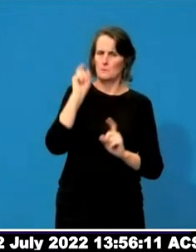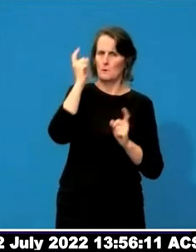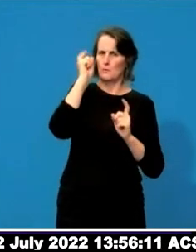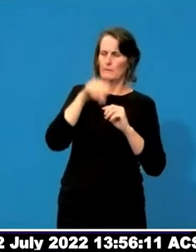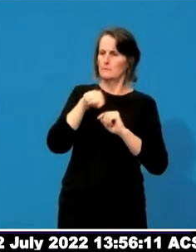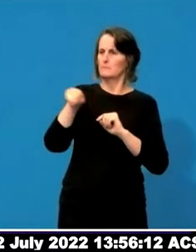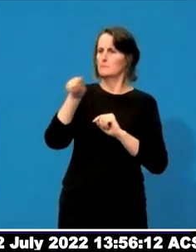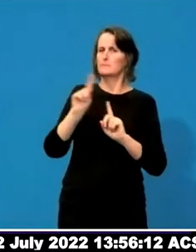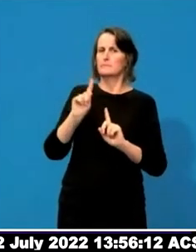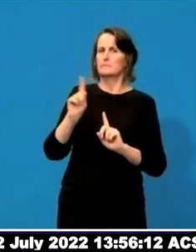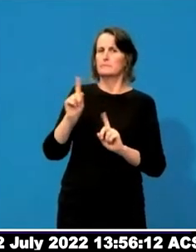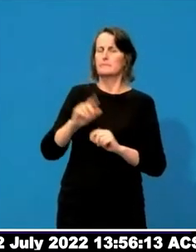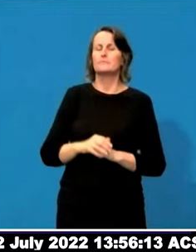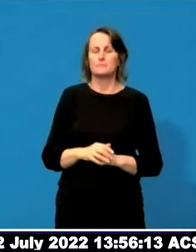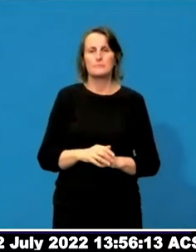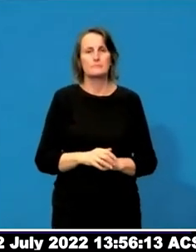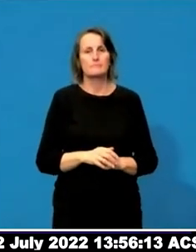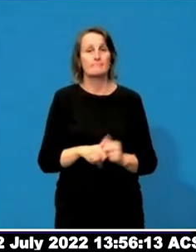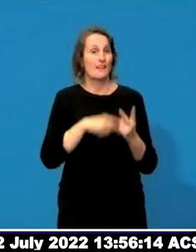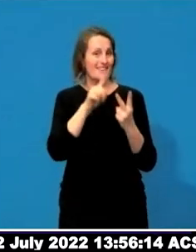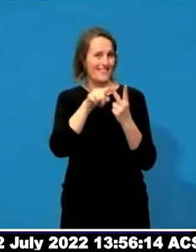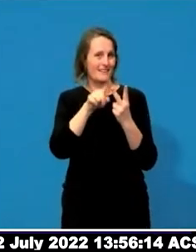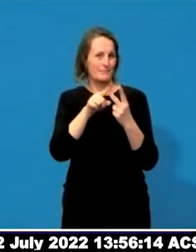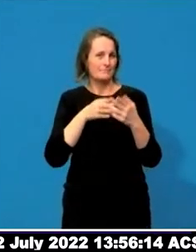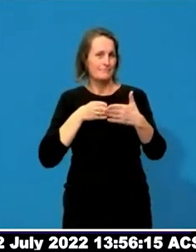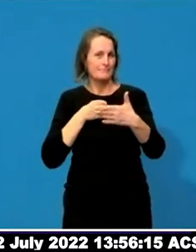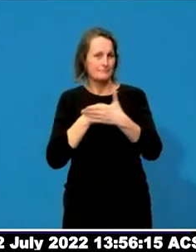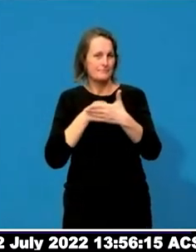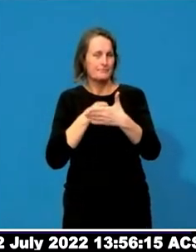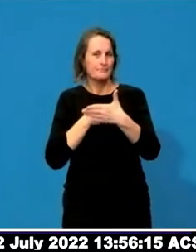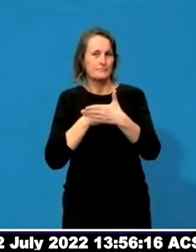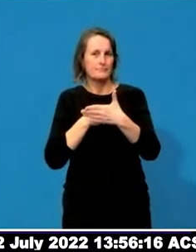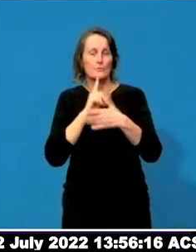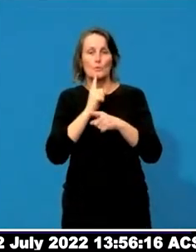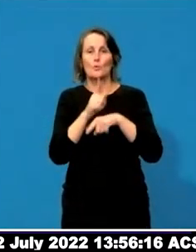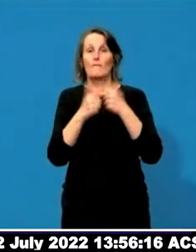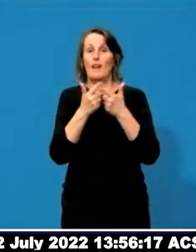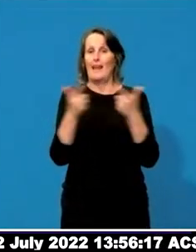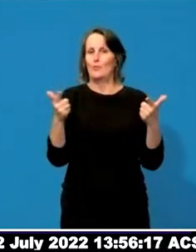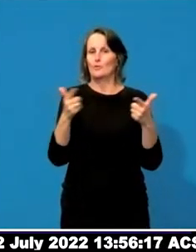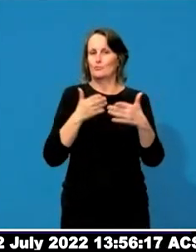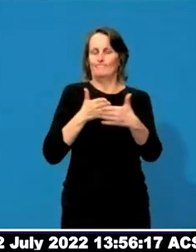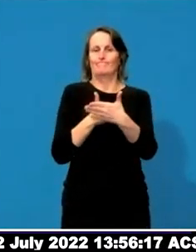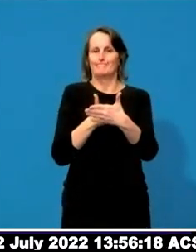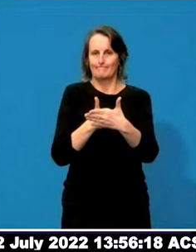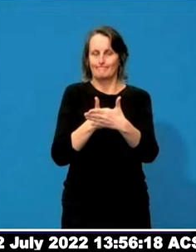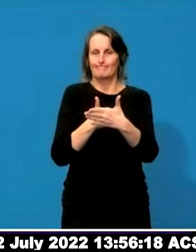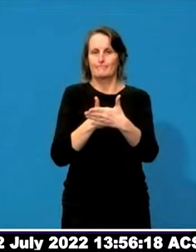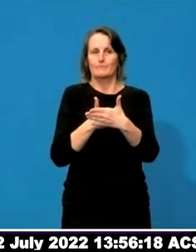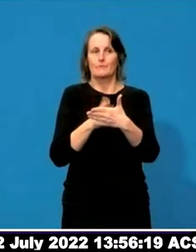MS McMAHON: Another key barrier that's mentioned in your statement is about language or perhaps lack of traditional language.